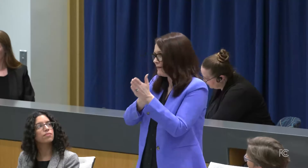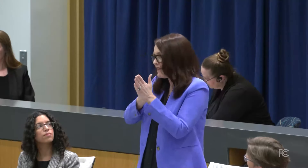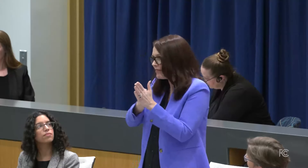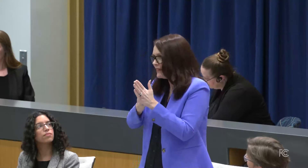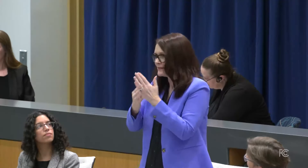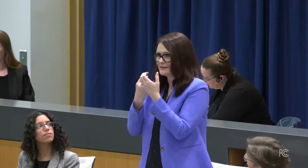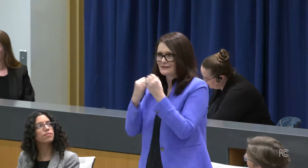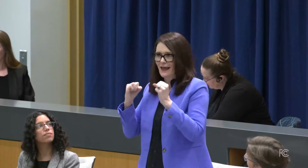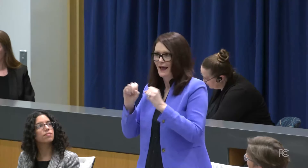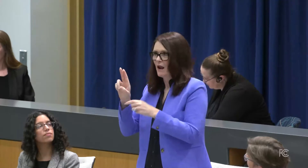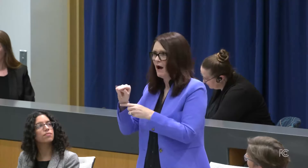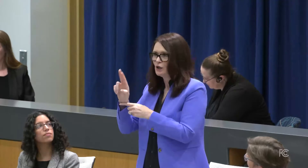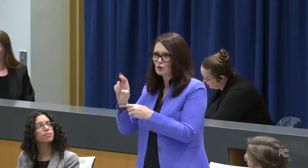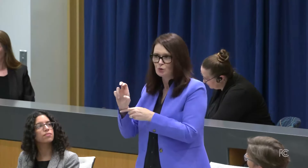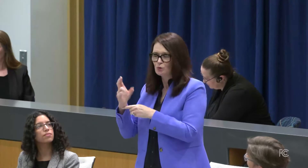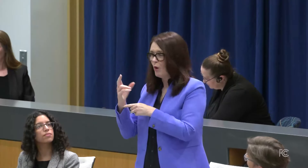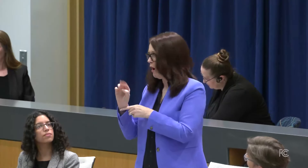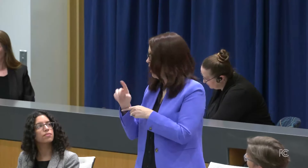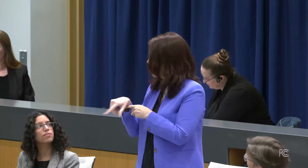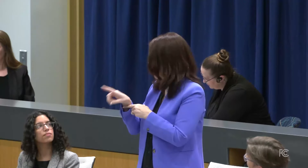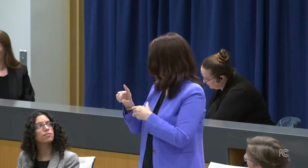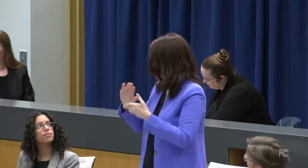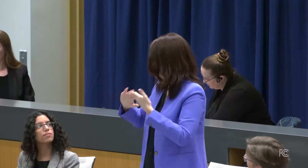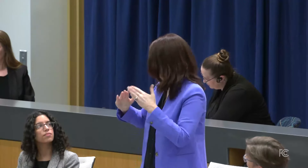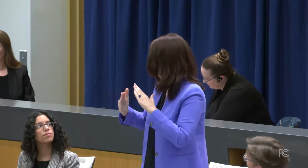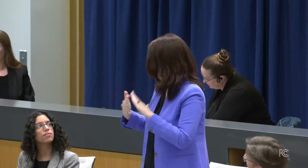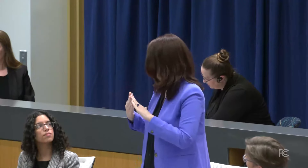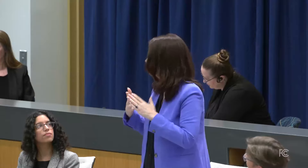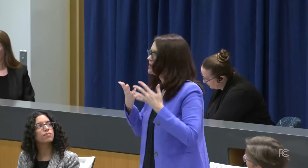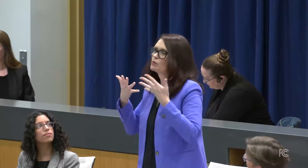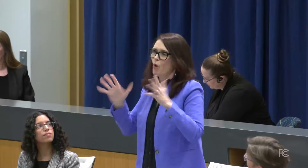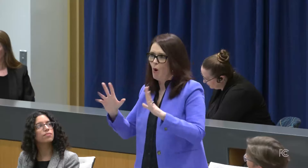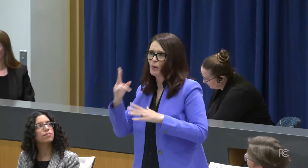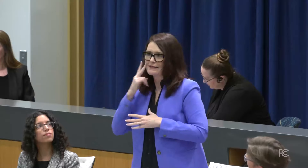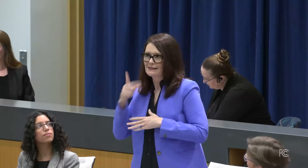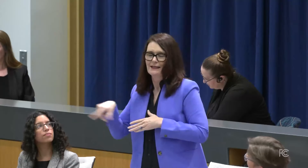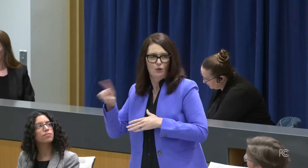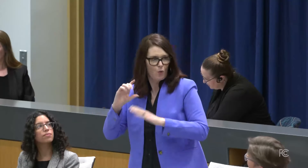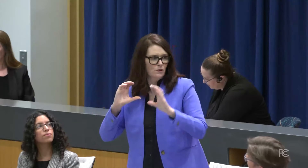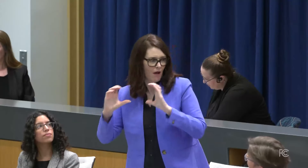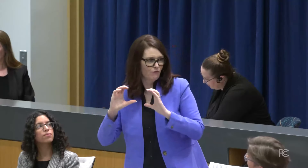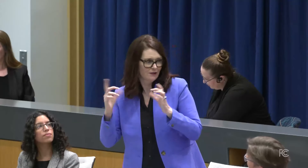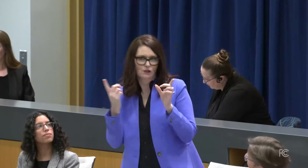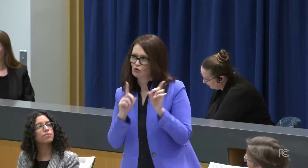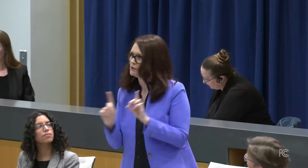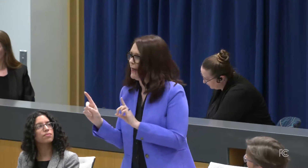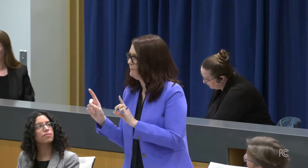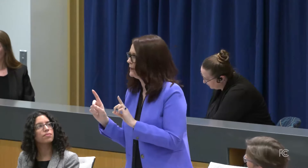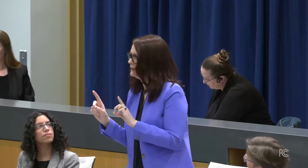CHATBOTS ONE DAY. BUT I DON'T SEE THAT BEING FEASIBLE RIGHT NOW. AND I WOULD LIKE TO CAUTION